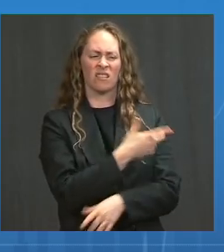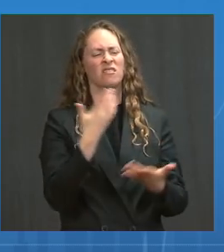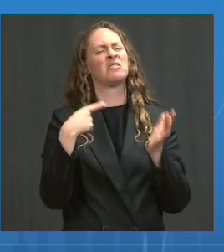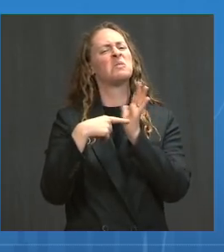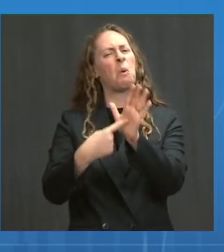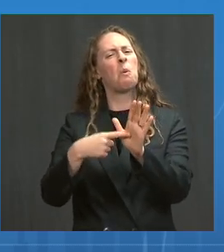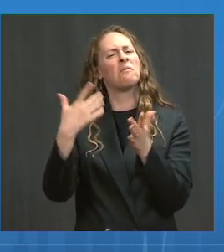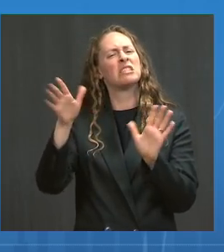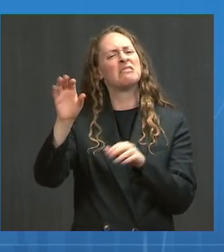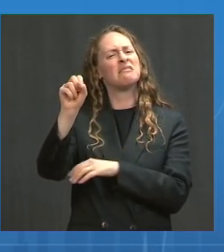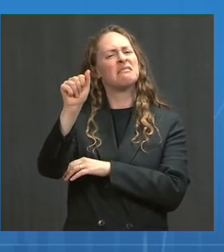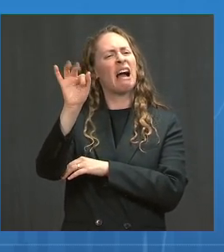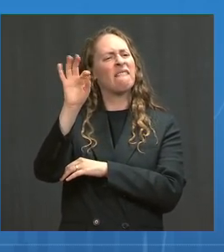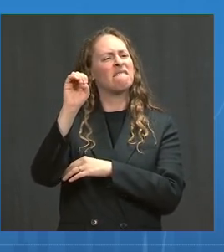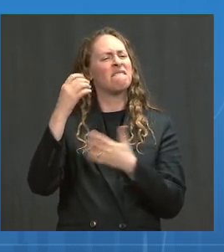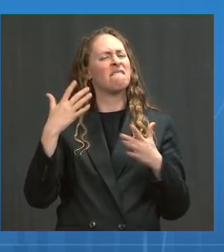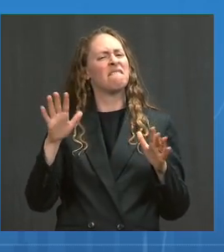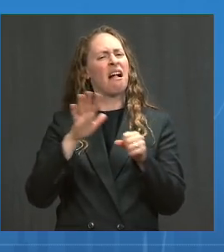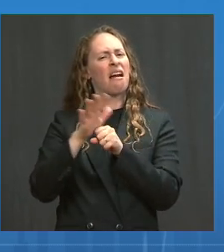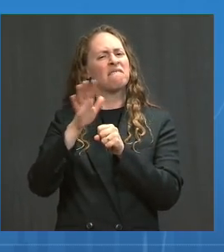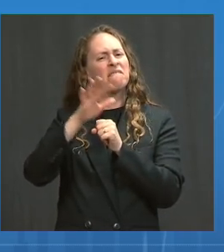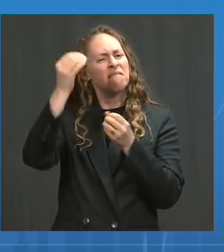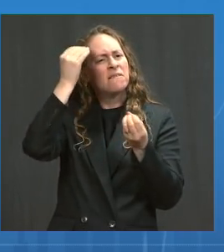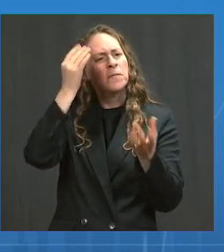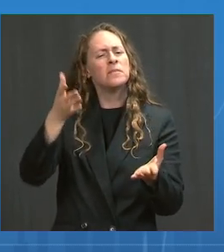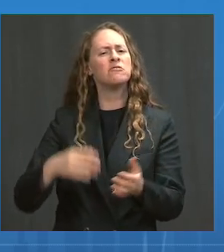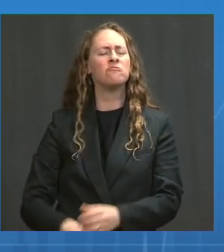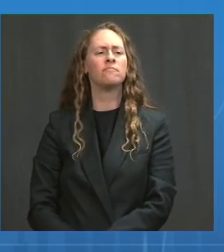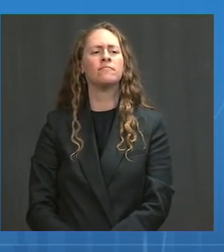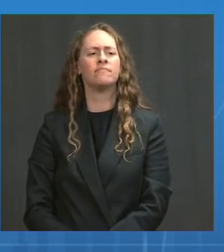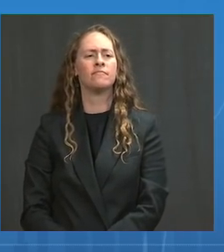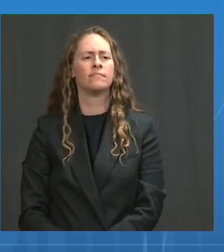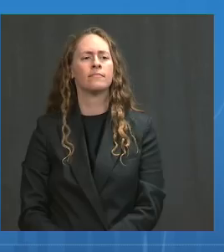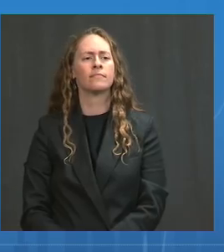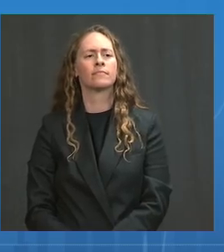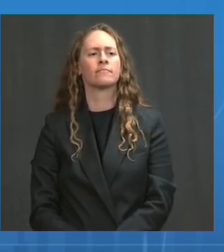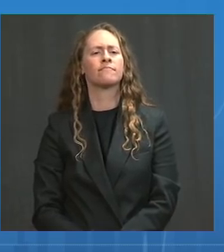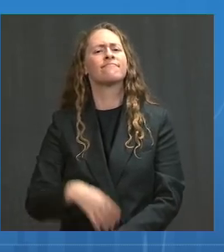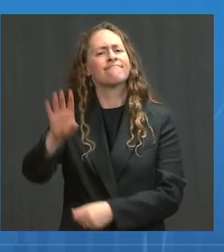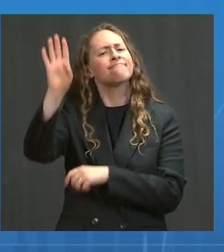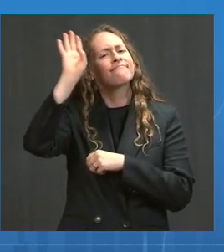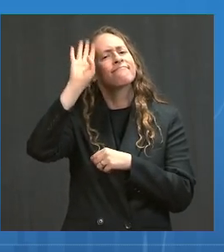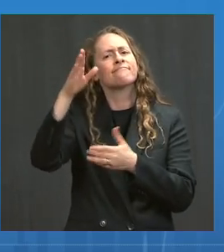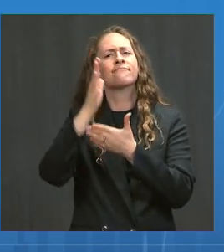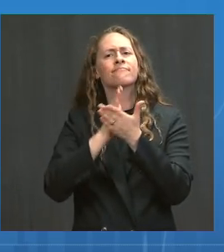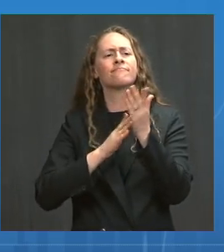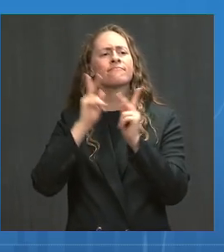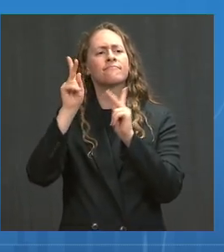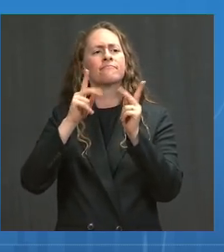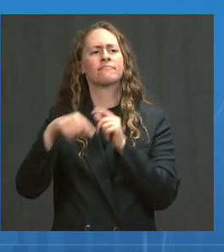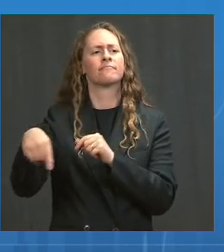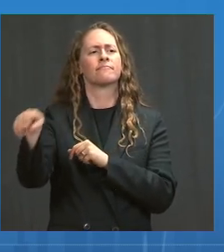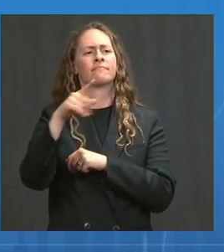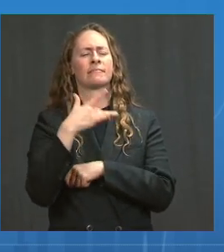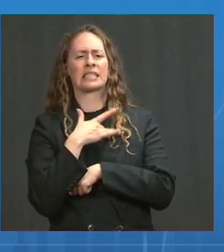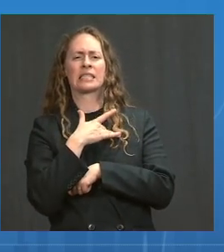So, again, although it's understandable how some people would say, "Well, we really want to wait to the full approval,"